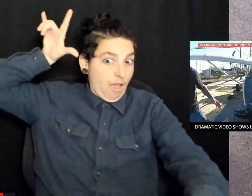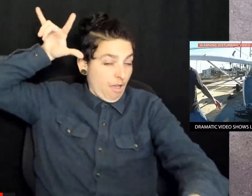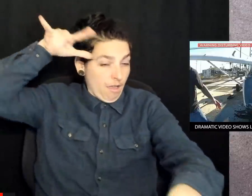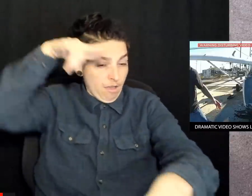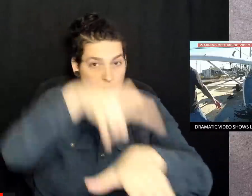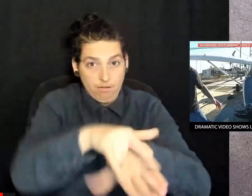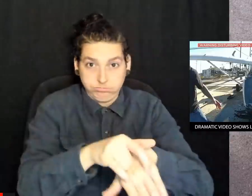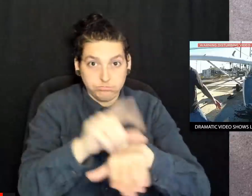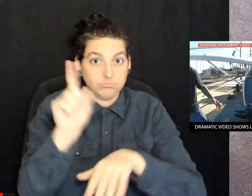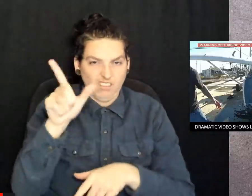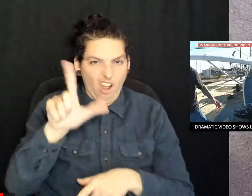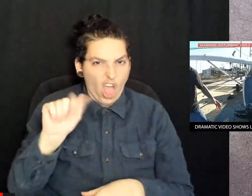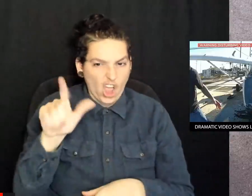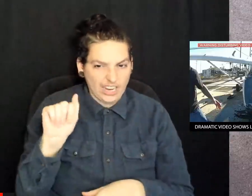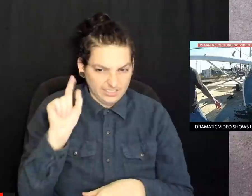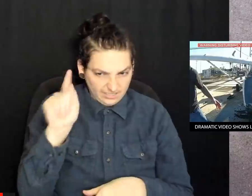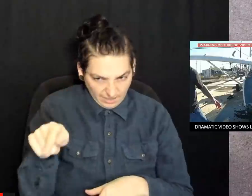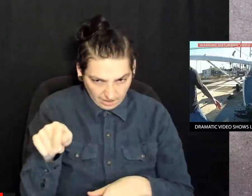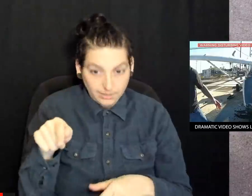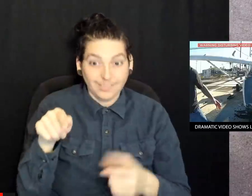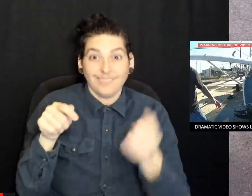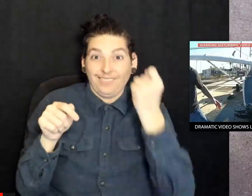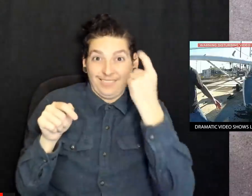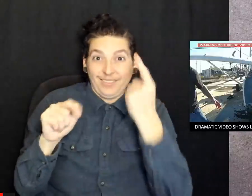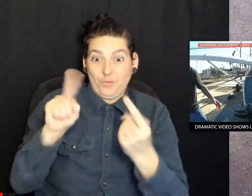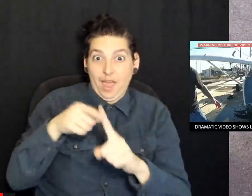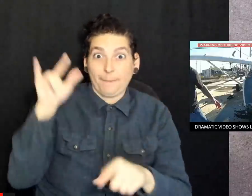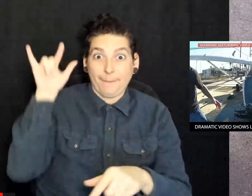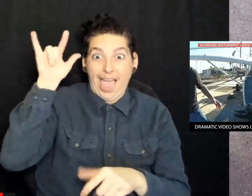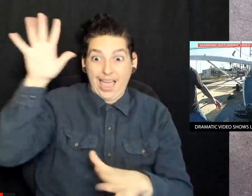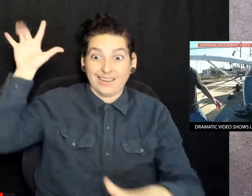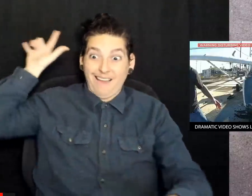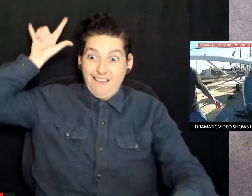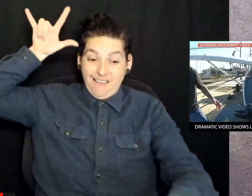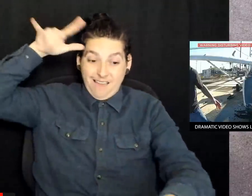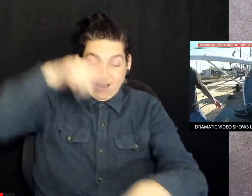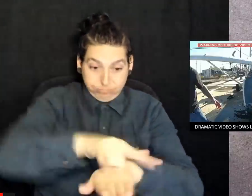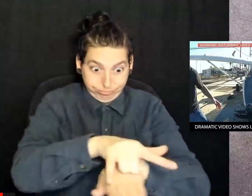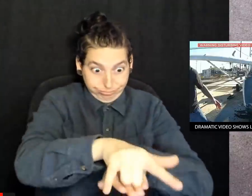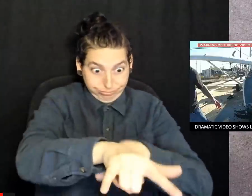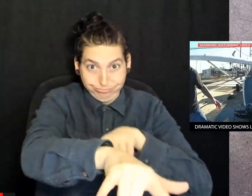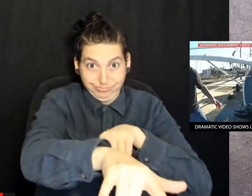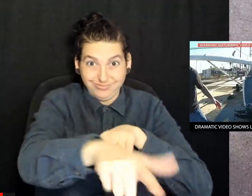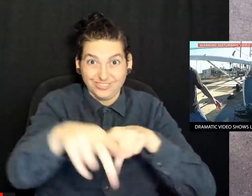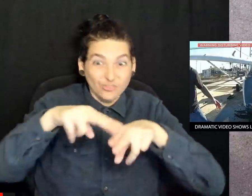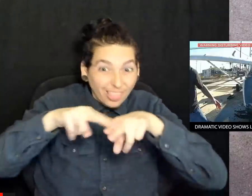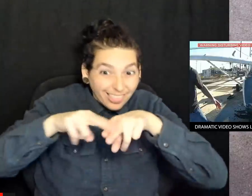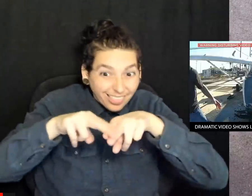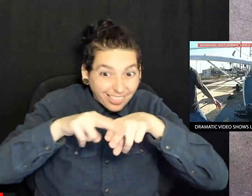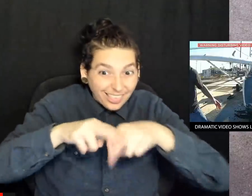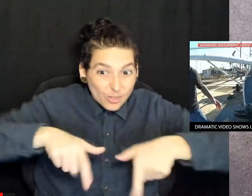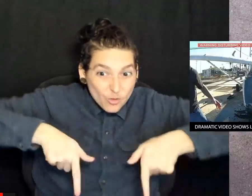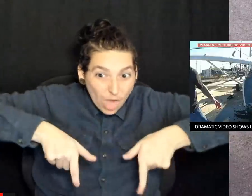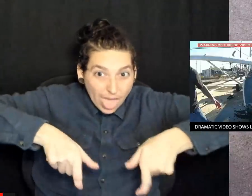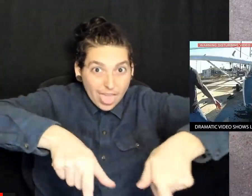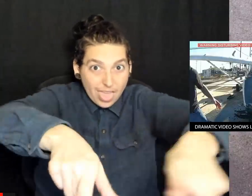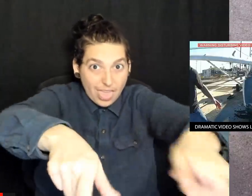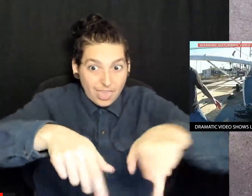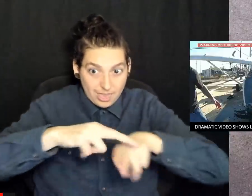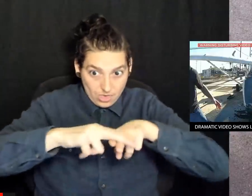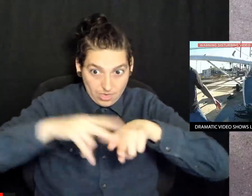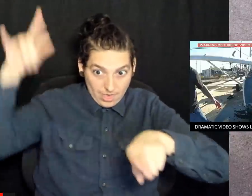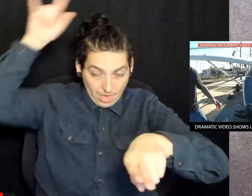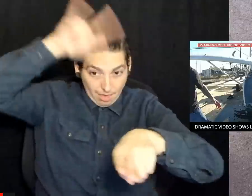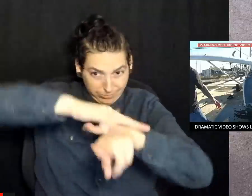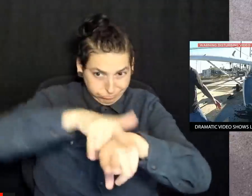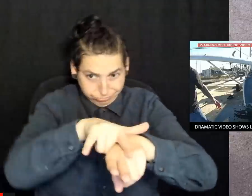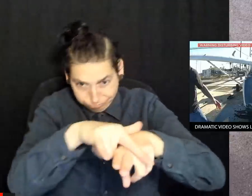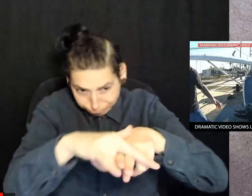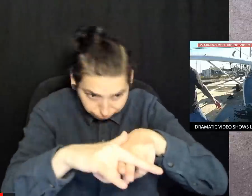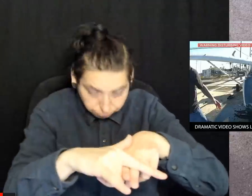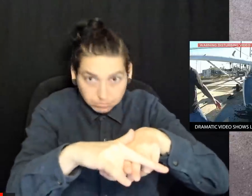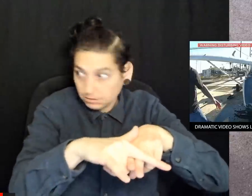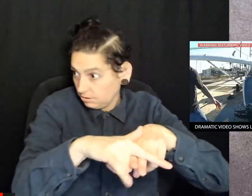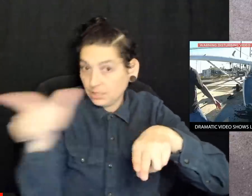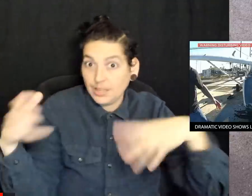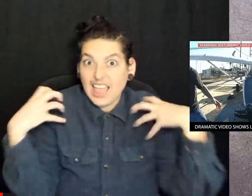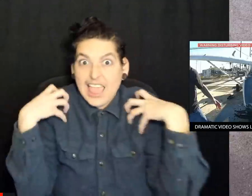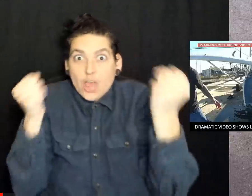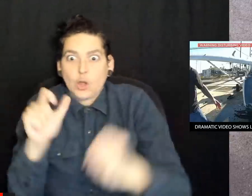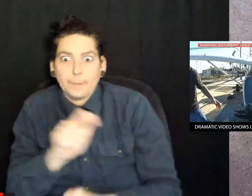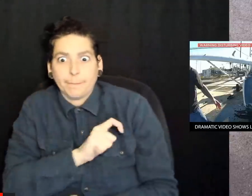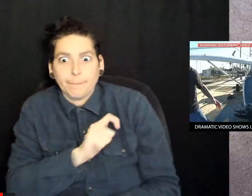of a small plane crash in Los Angeles when the pilot crashed on a train track and heroic